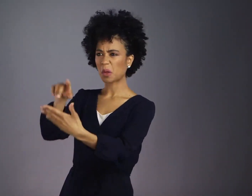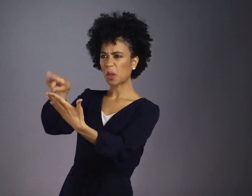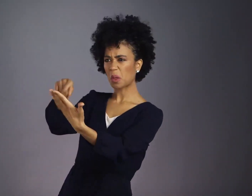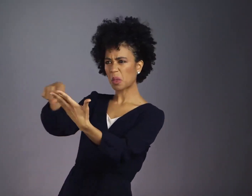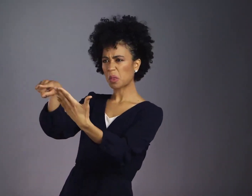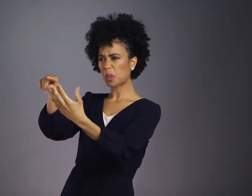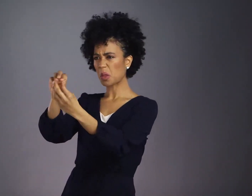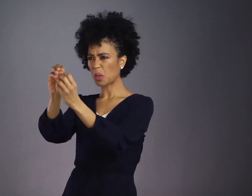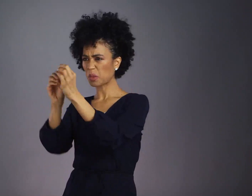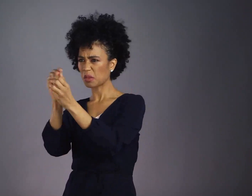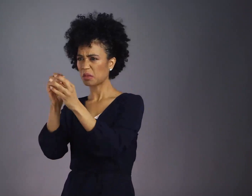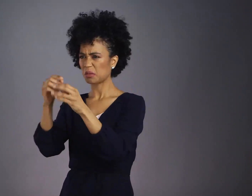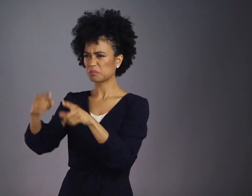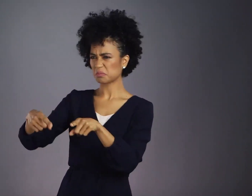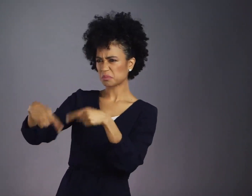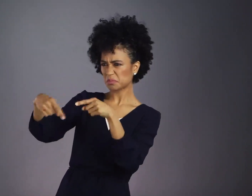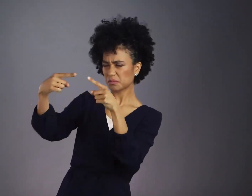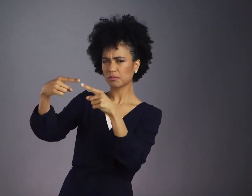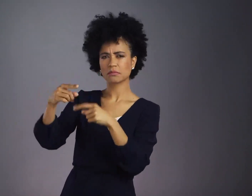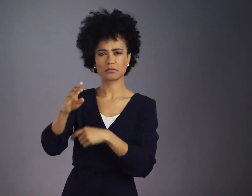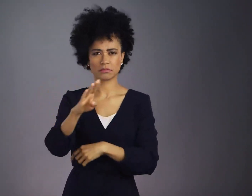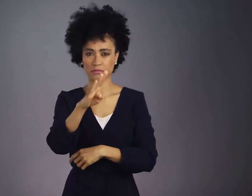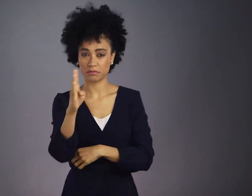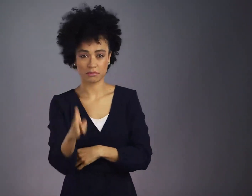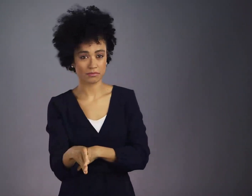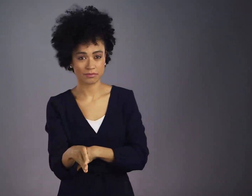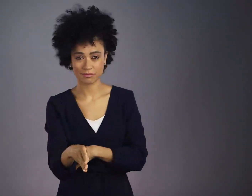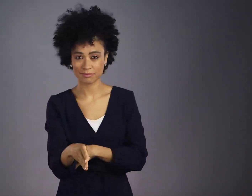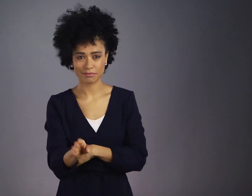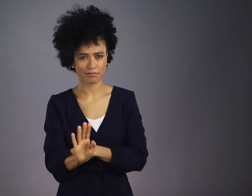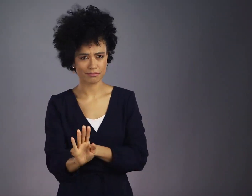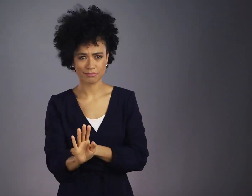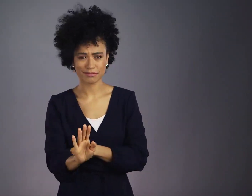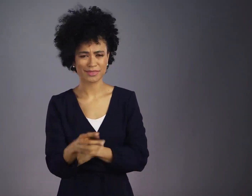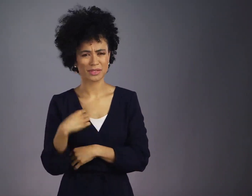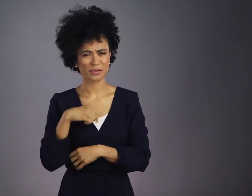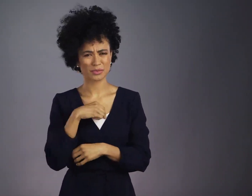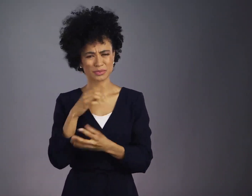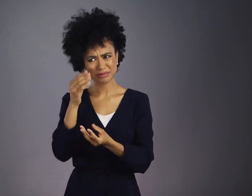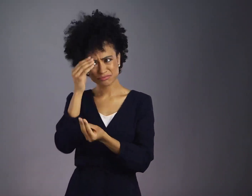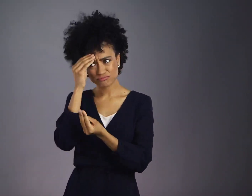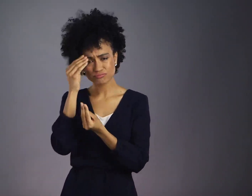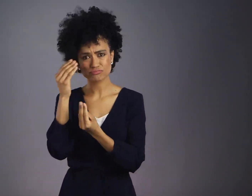Under no condition do we criticize such a person or argue.